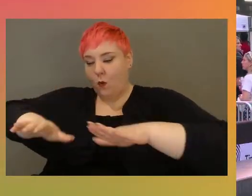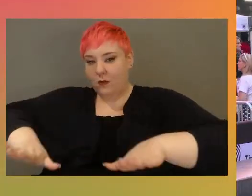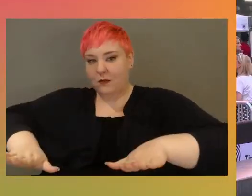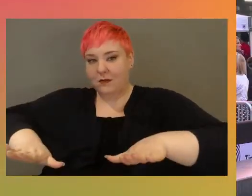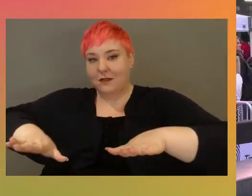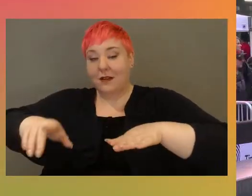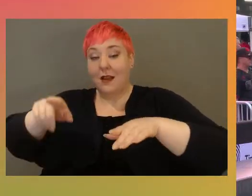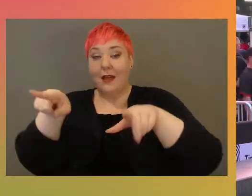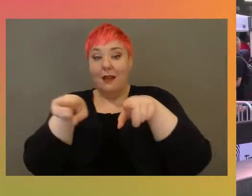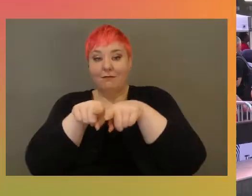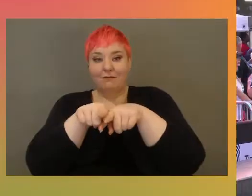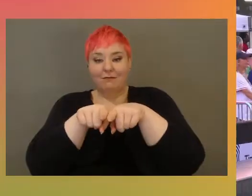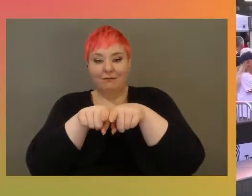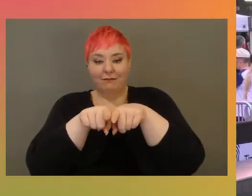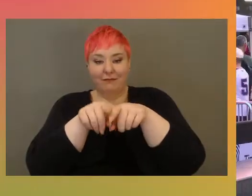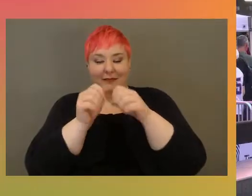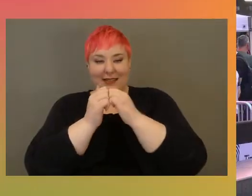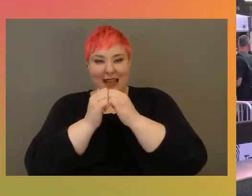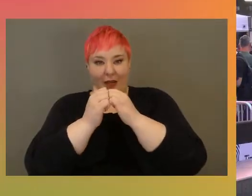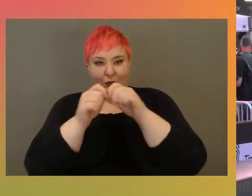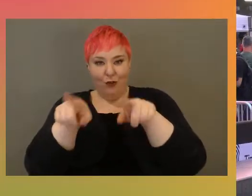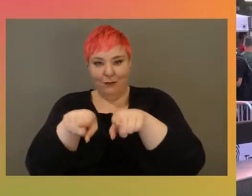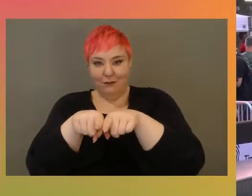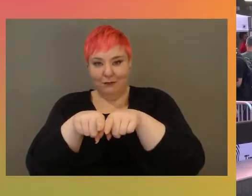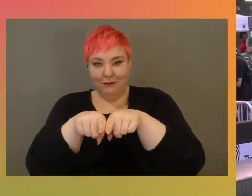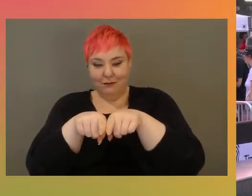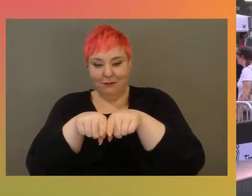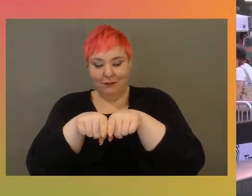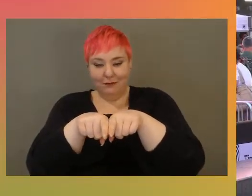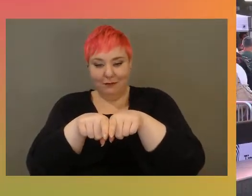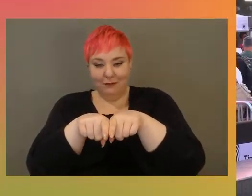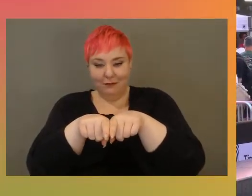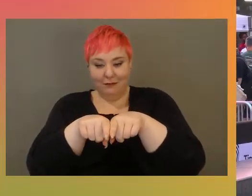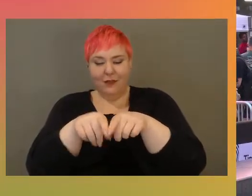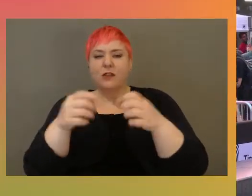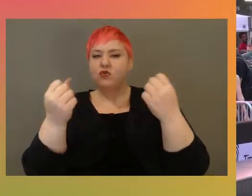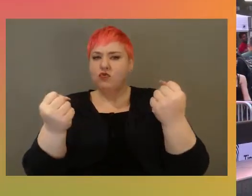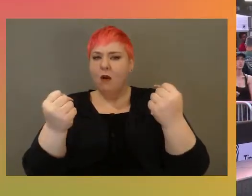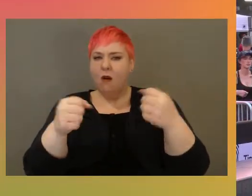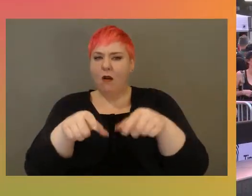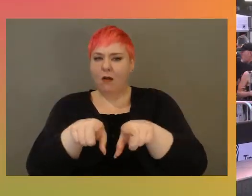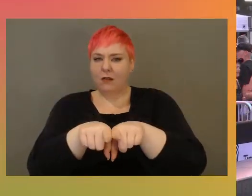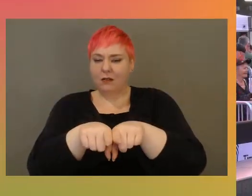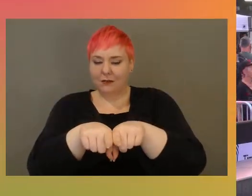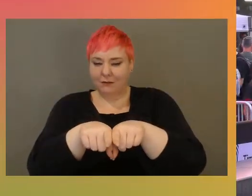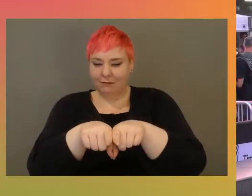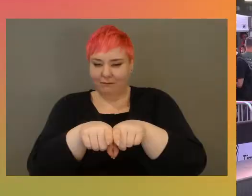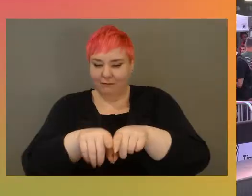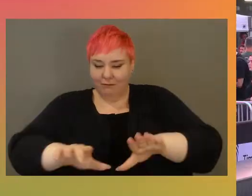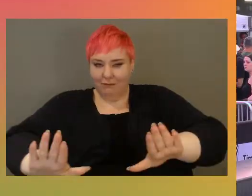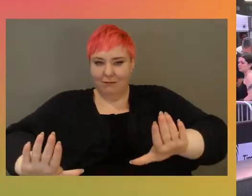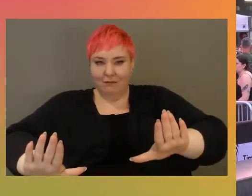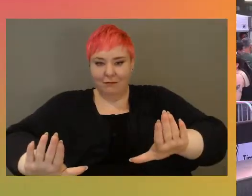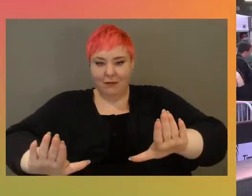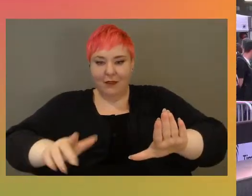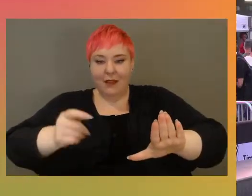TURN YOUR NAVEL AND CHEST AND HEAD UP TO THE SKY. PLANK POSITION. STAY IN PLANK, JOINED THE LEGS